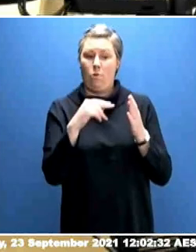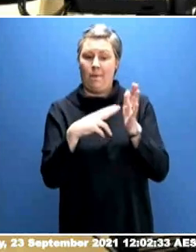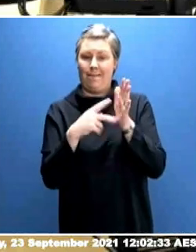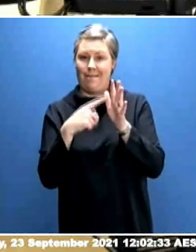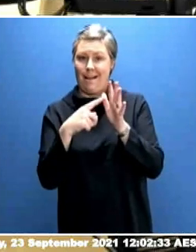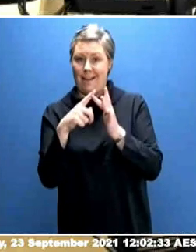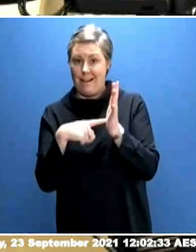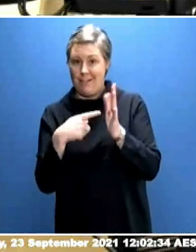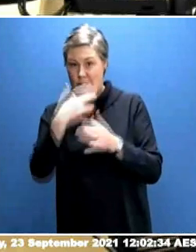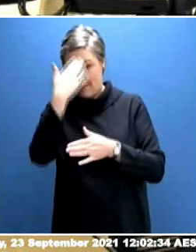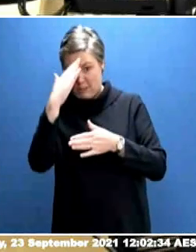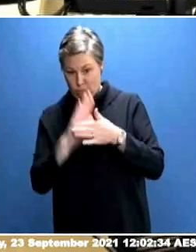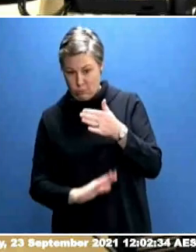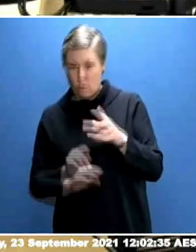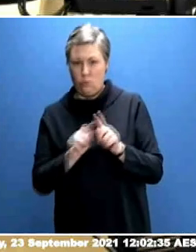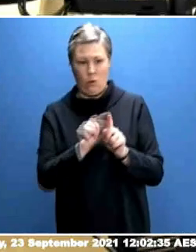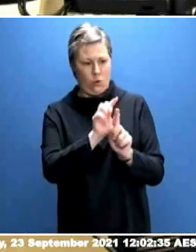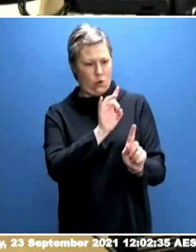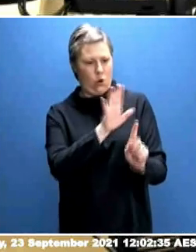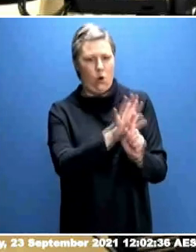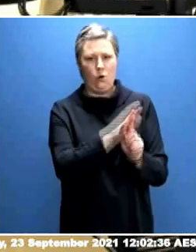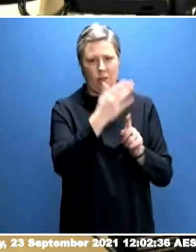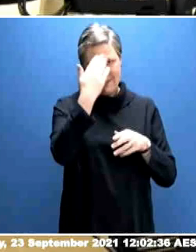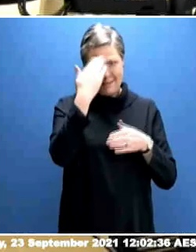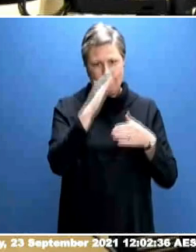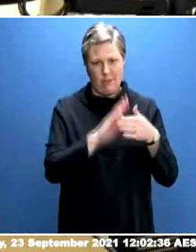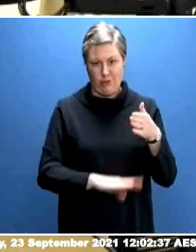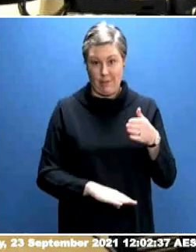working in the Northern Territory on behalf of NAAJA about the broader issues?